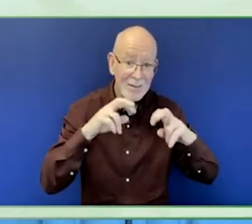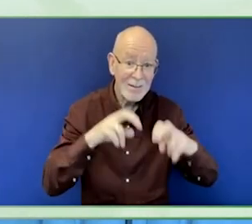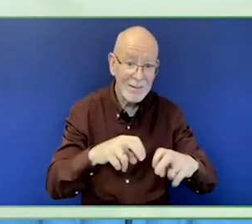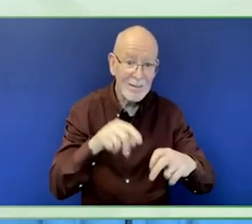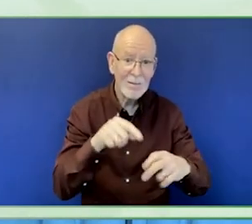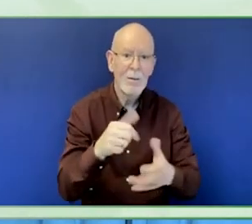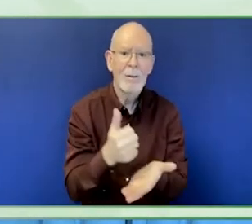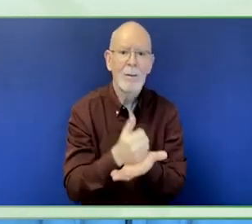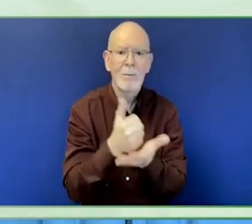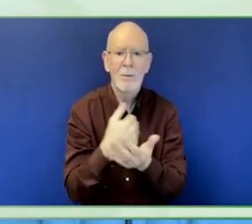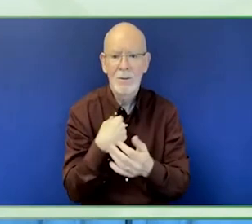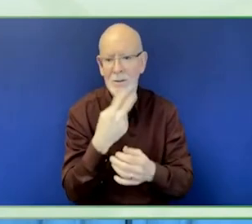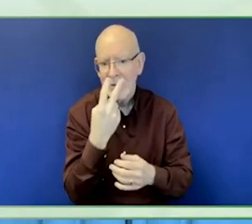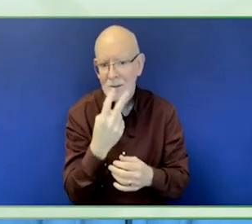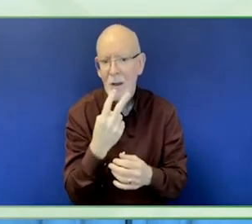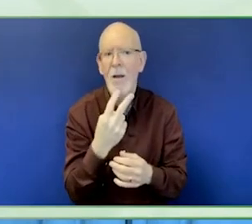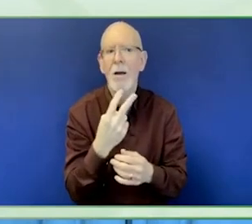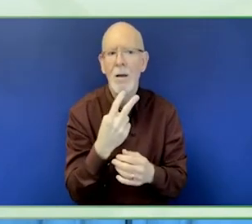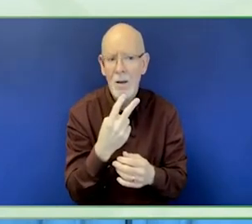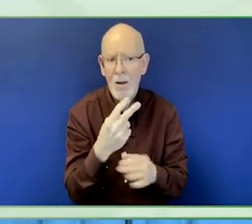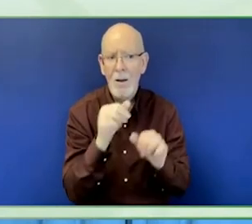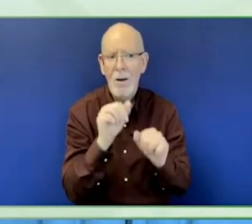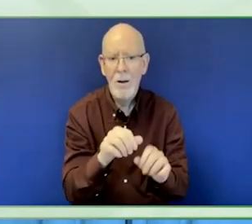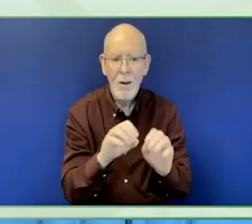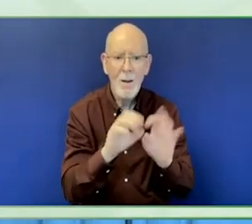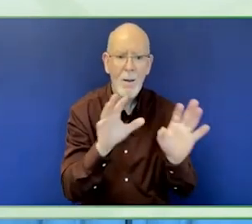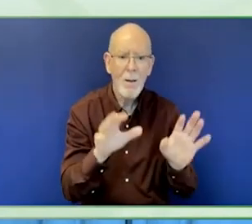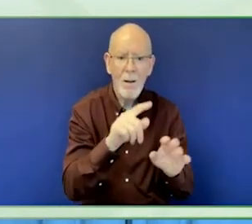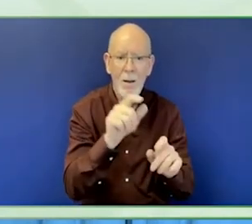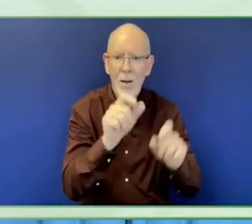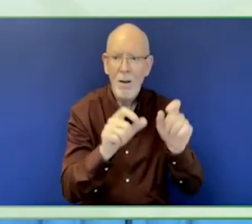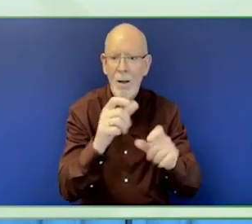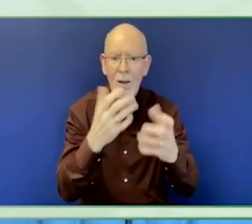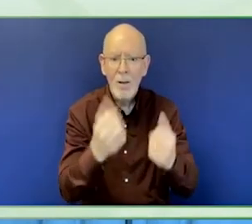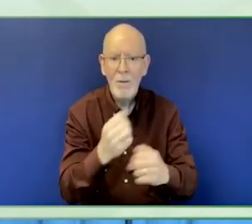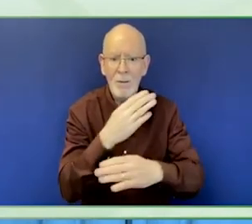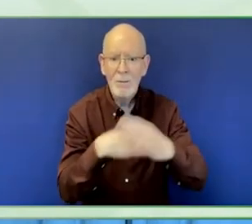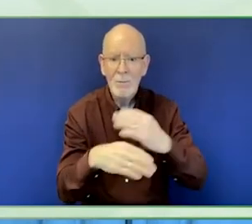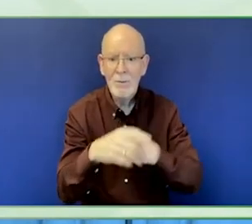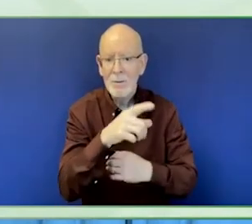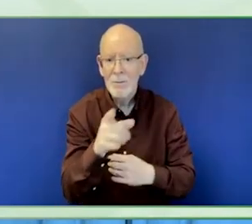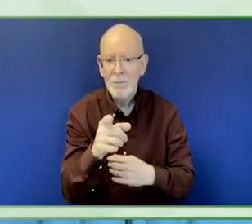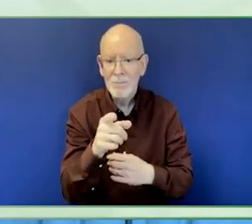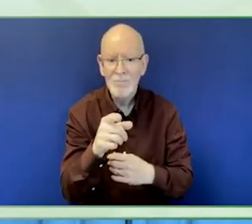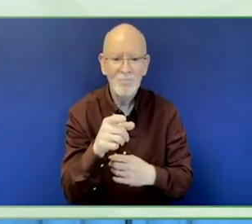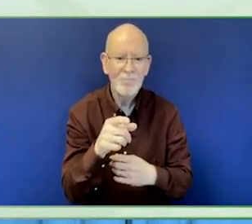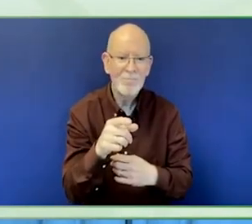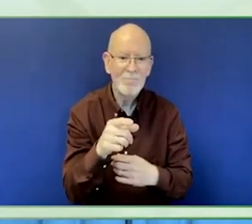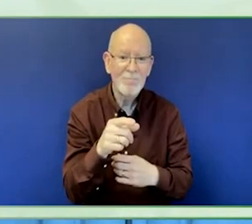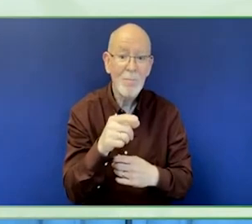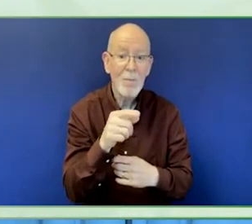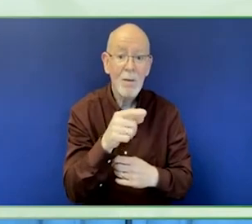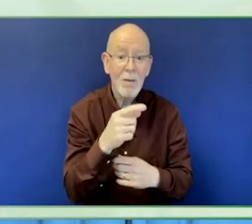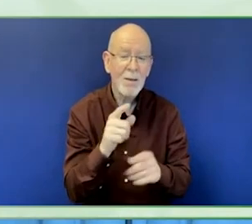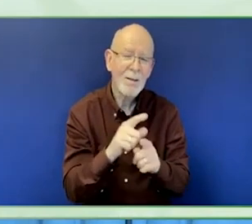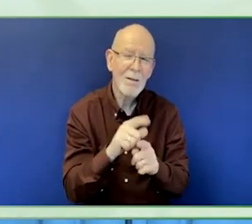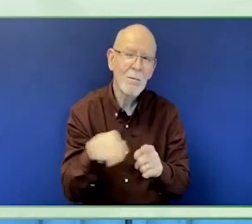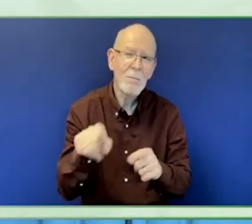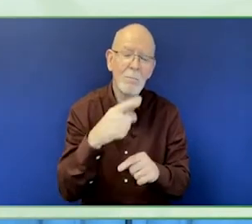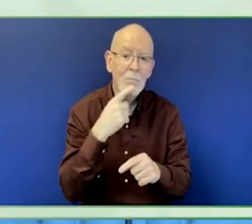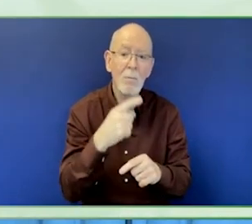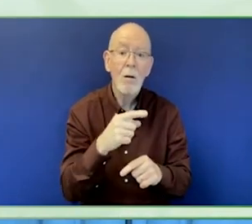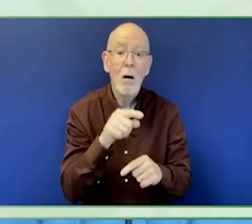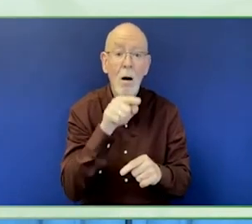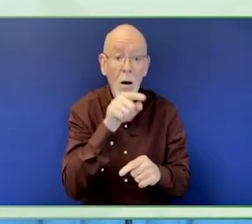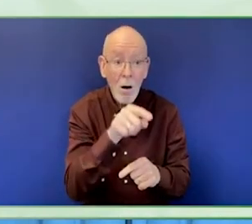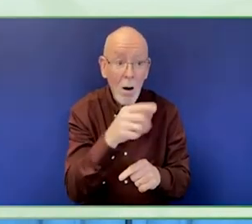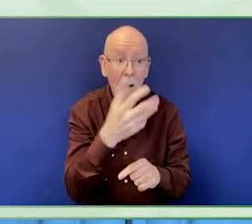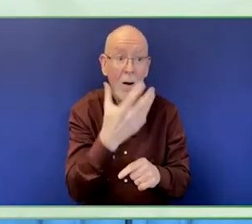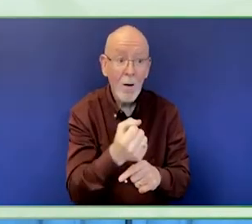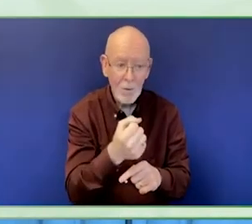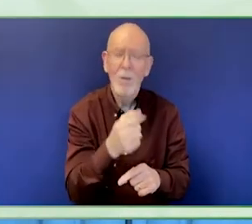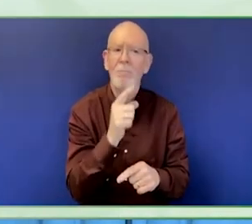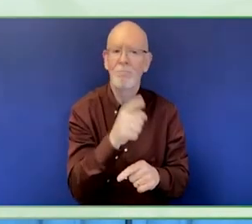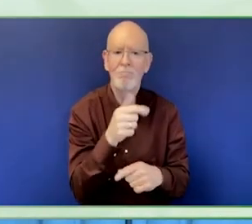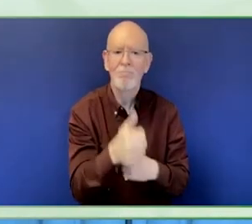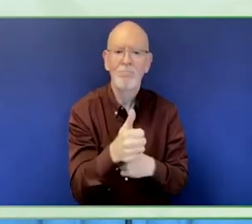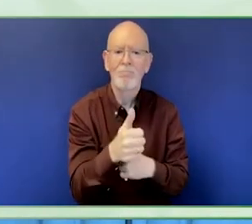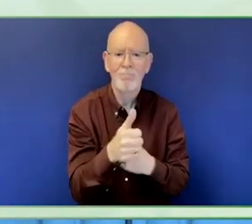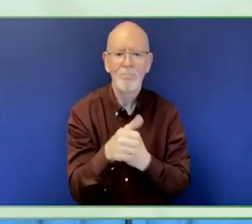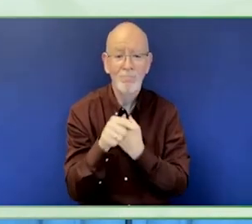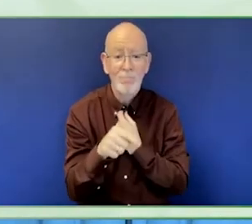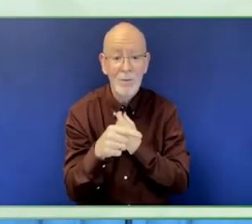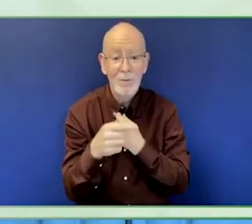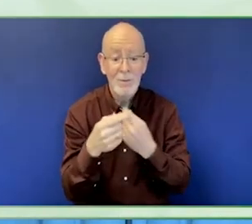This includes people with disabilities and we want talk of